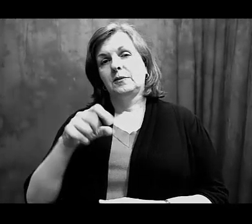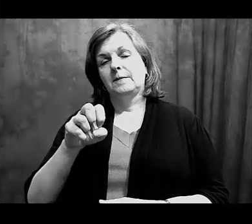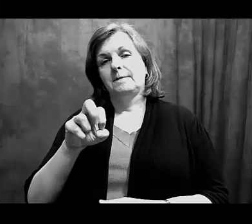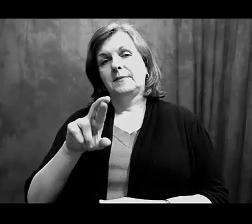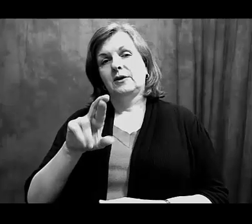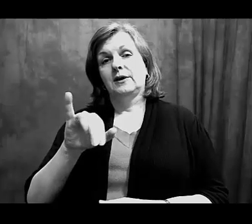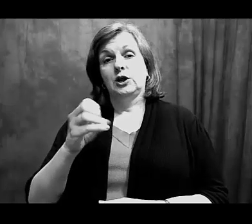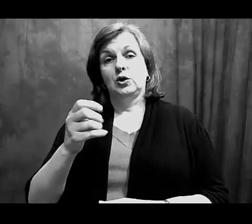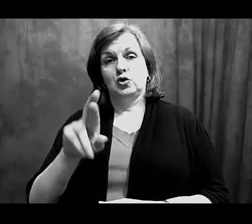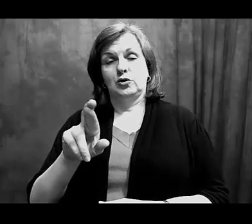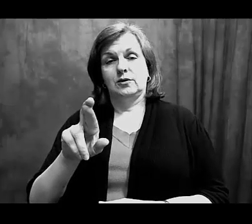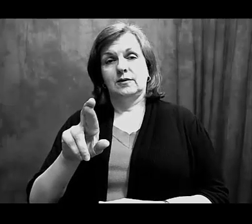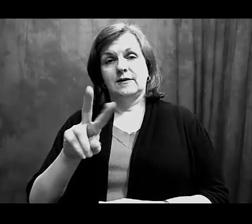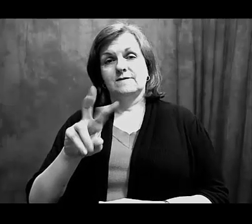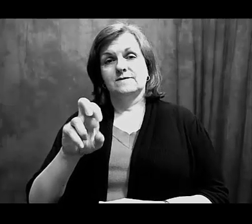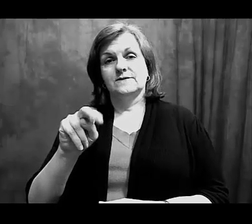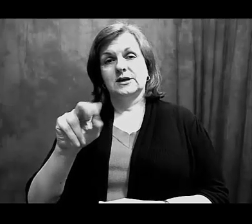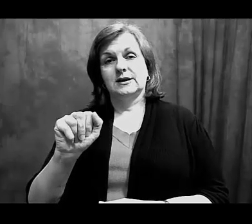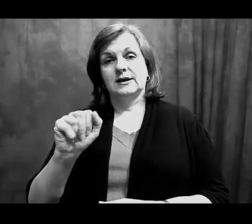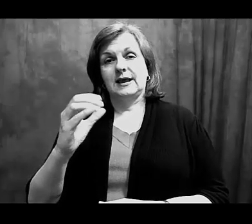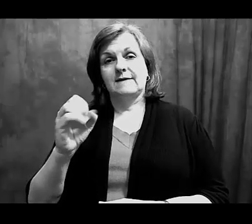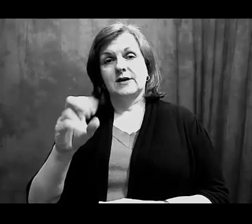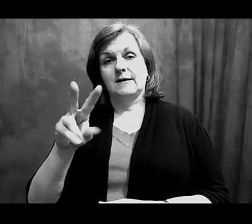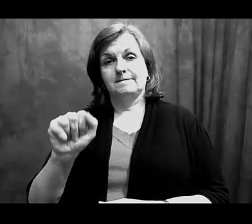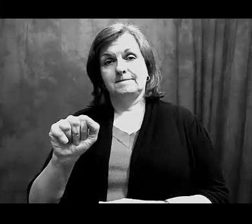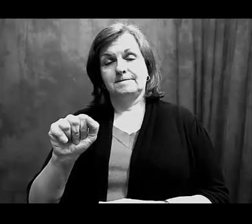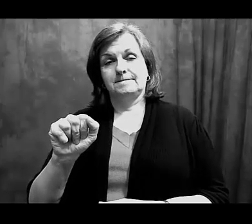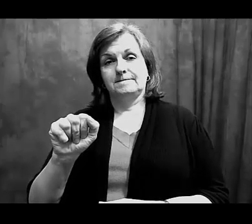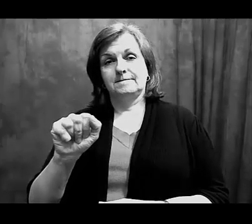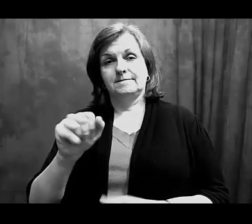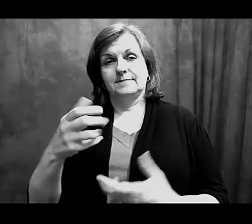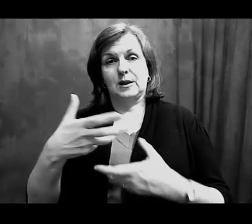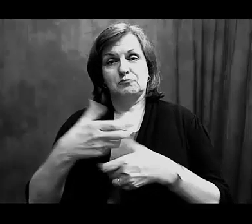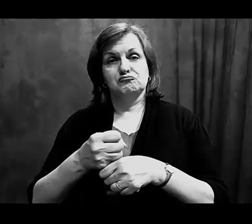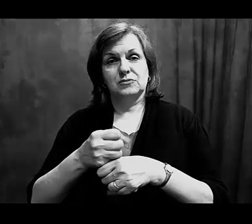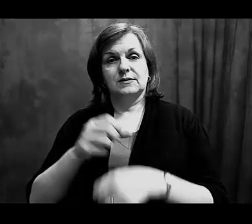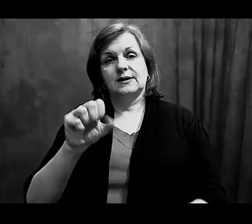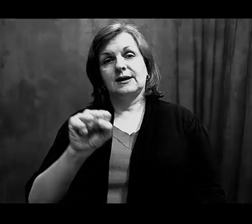one is the superior